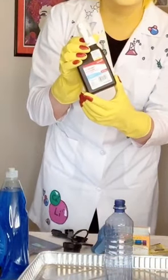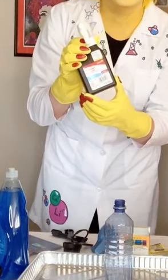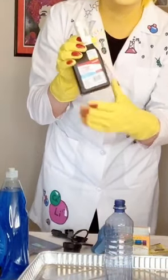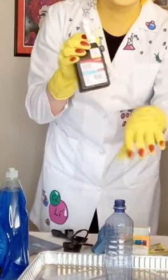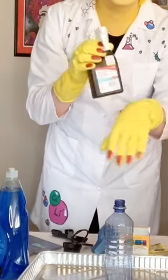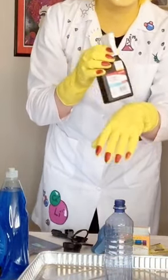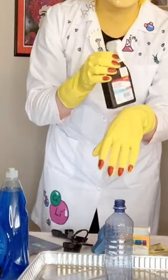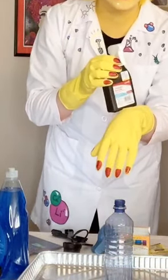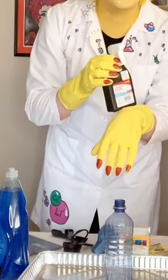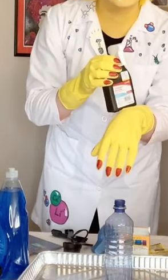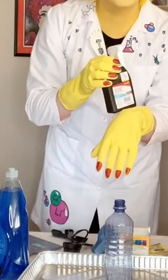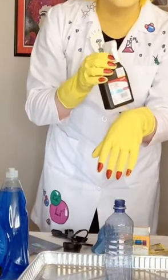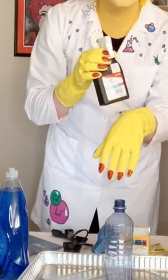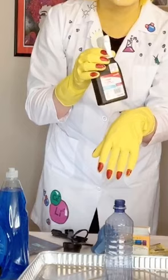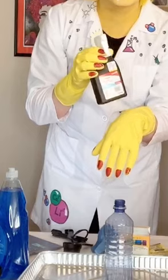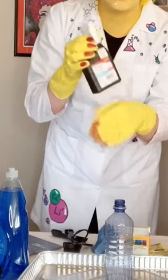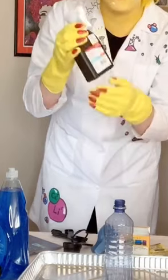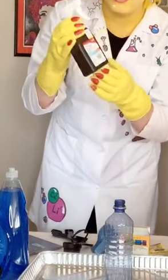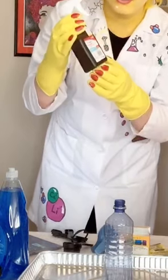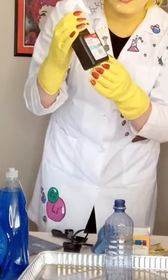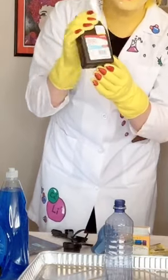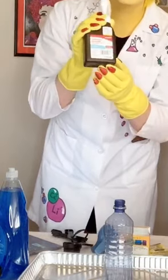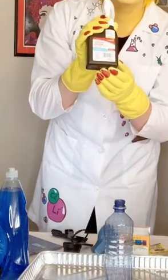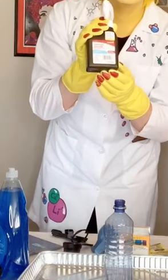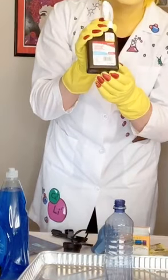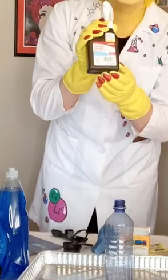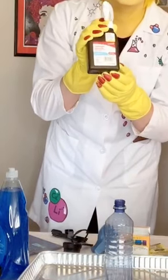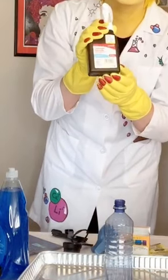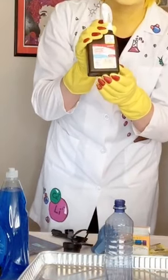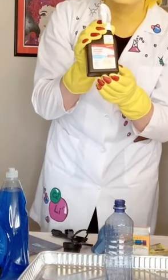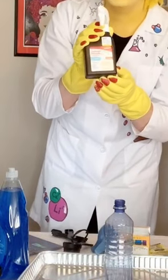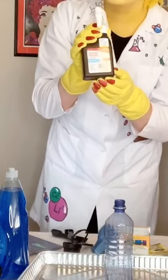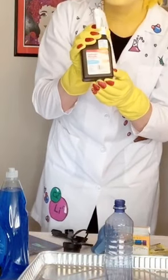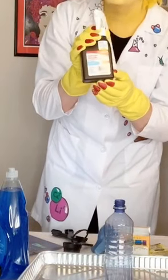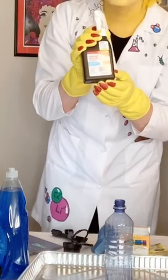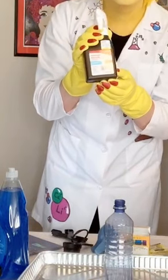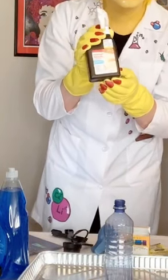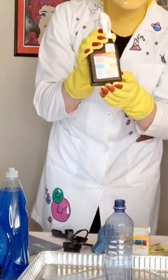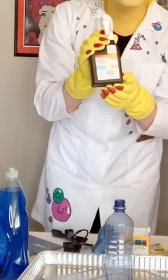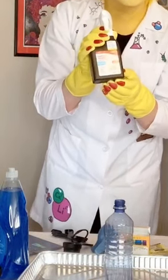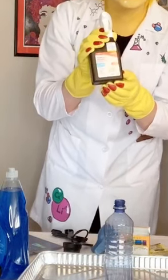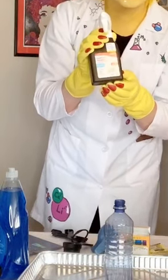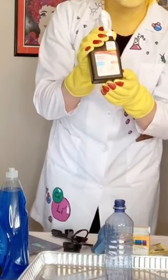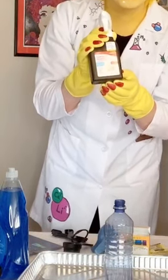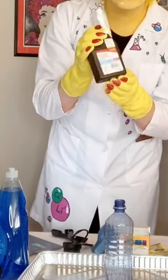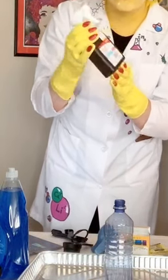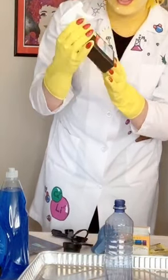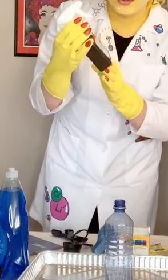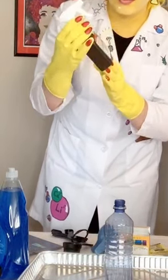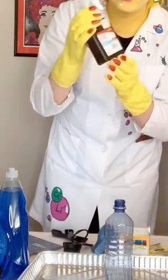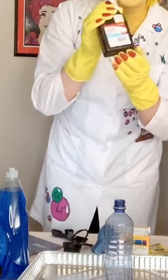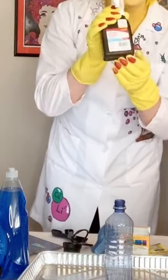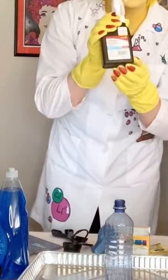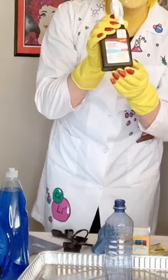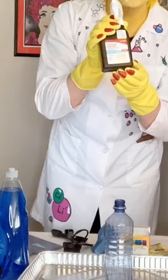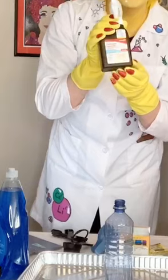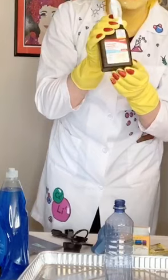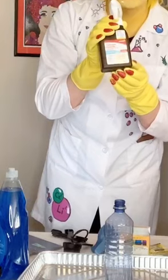if you get like a cut or a scrape, make sure that it gets disinfected. So, make sure you don't get an infection. But today we're going to be using it as